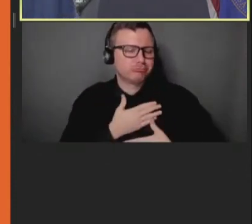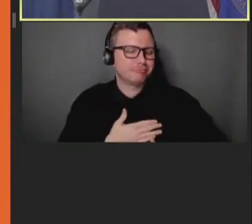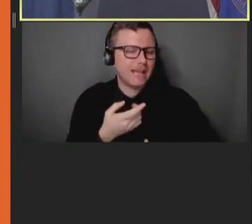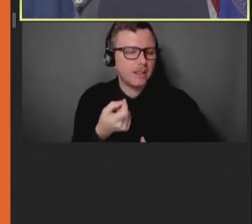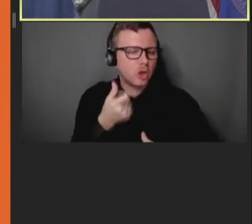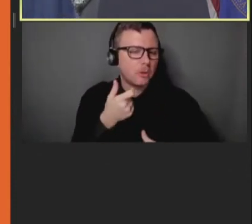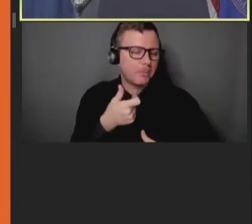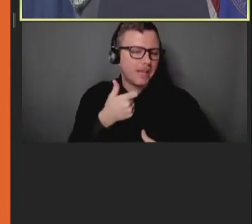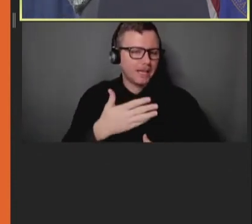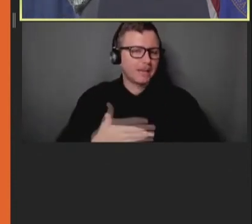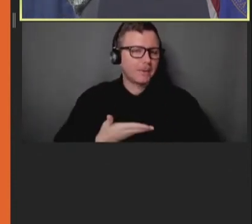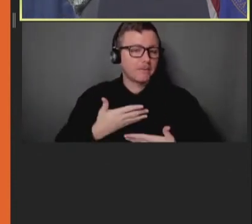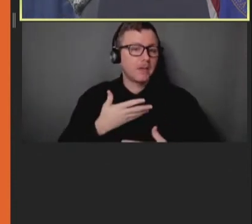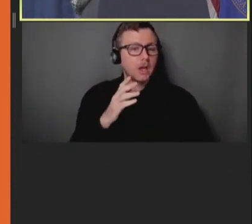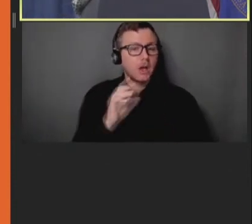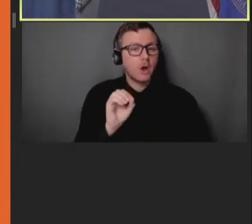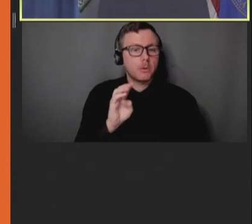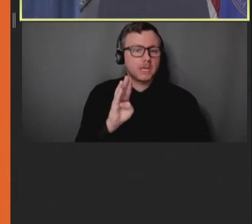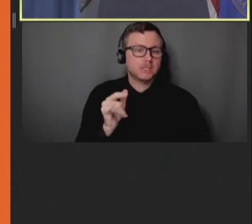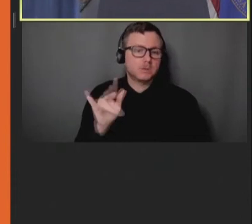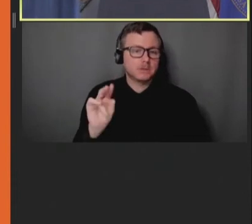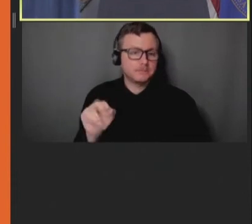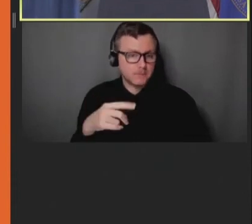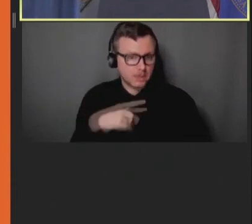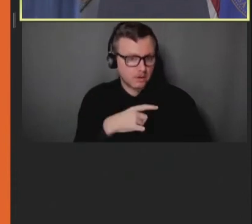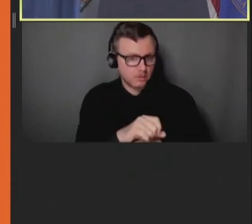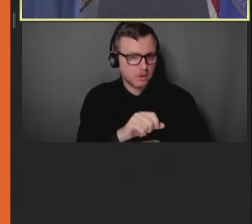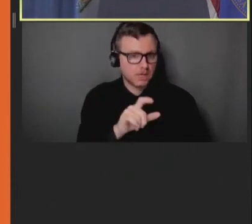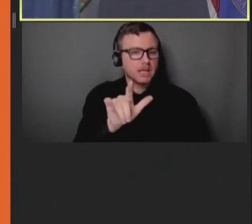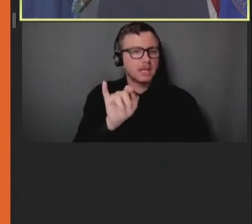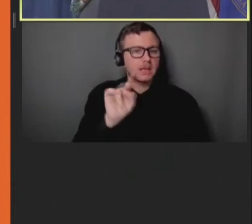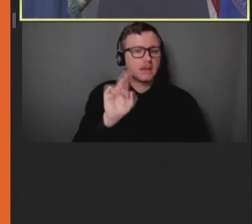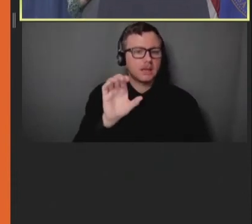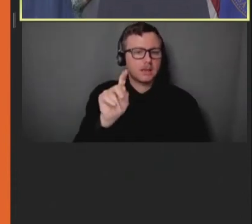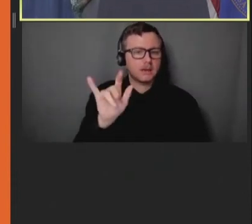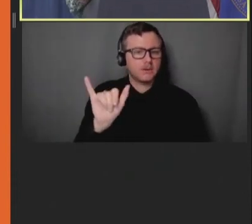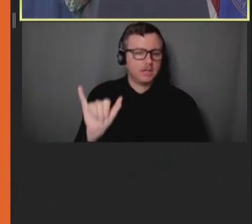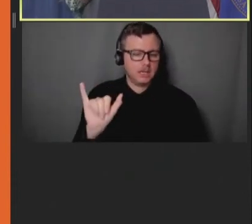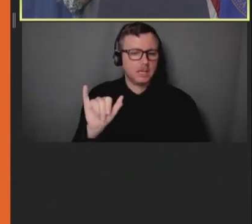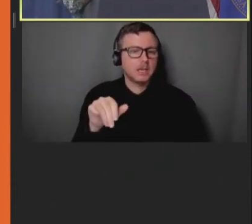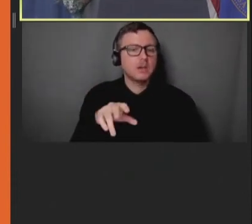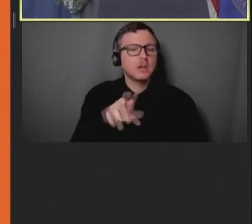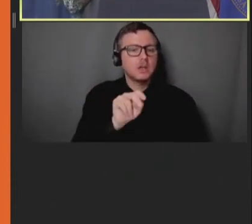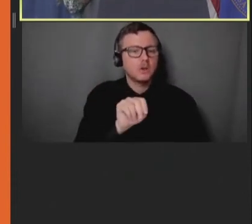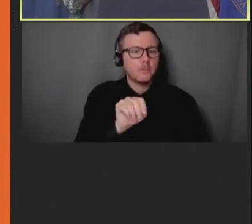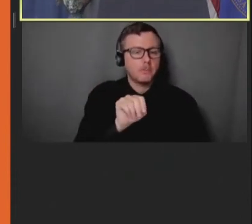I am a practicing OB-GYN. I work at Lincoln County Medical Center in Ruidoso, New Mexico, which, if